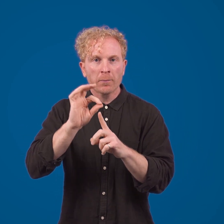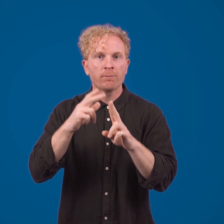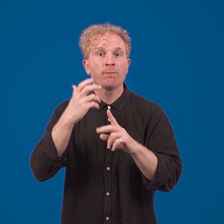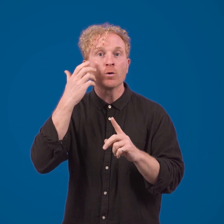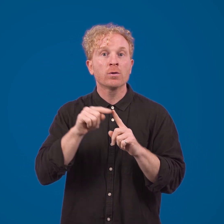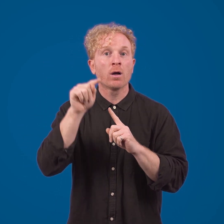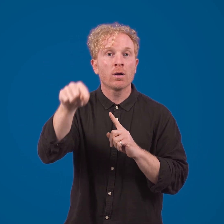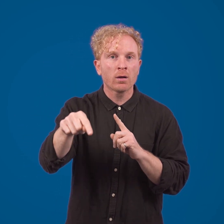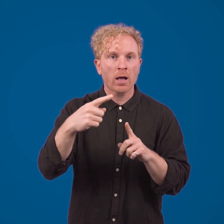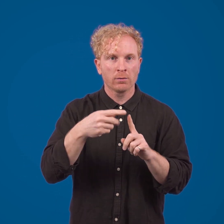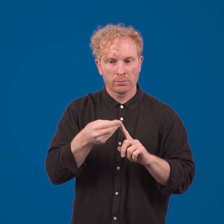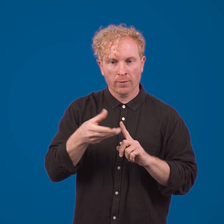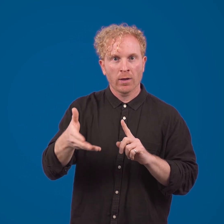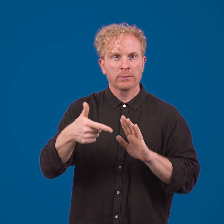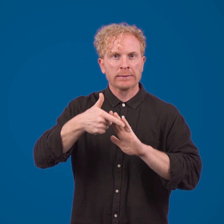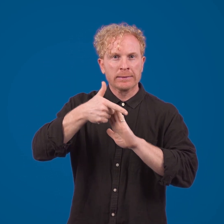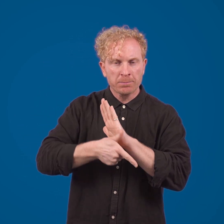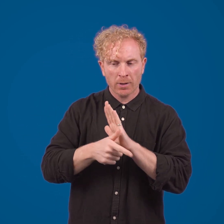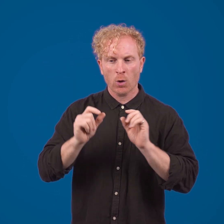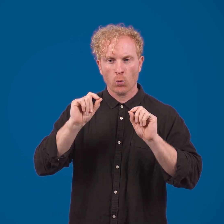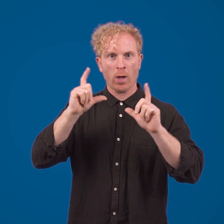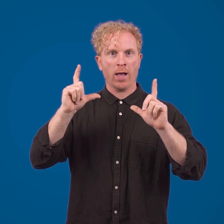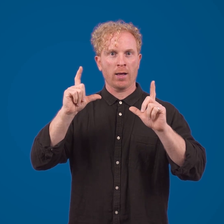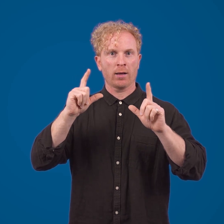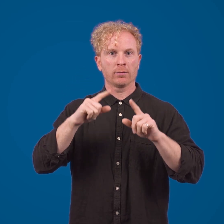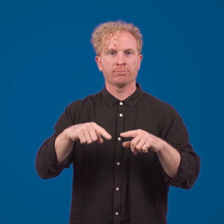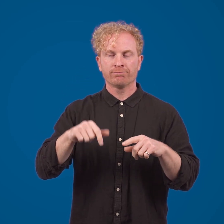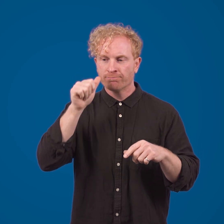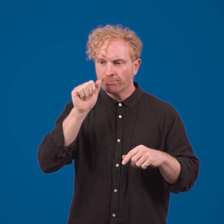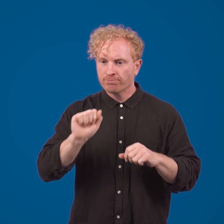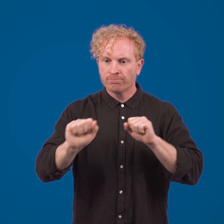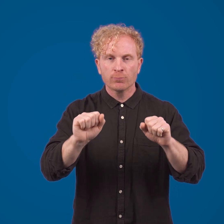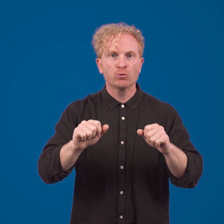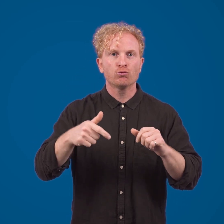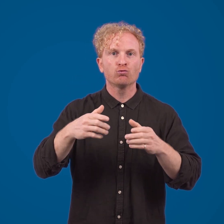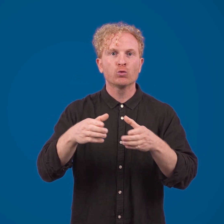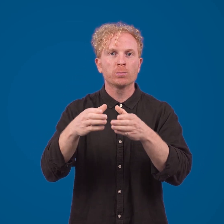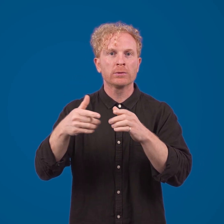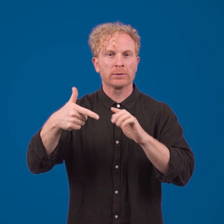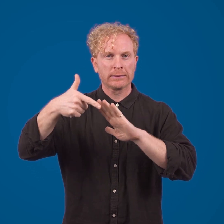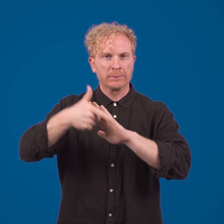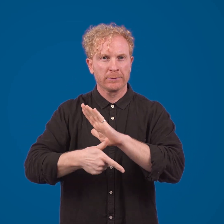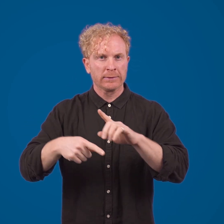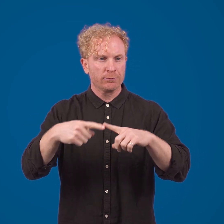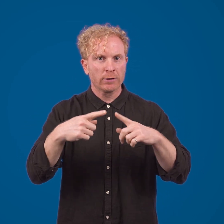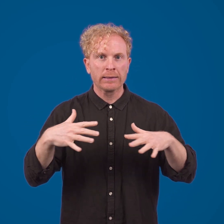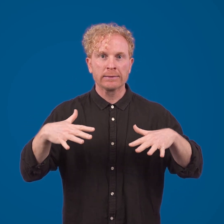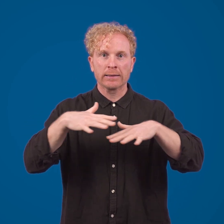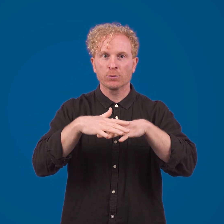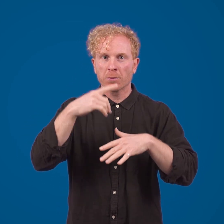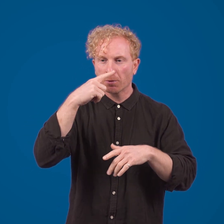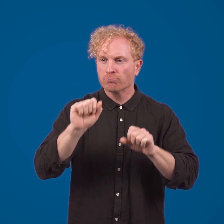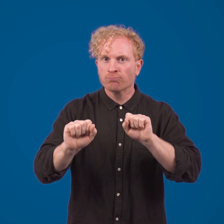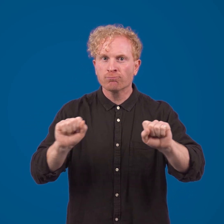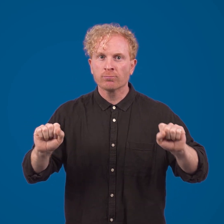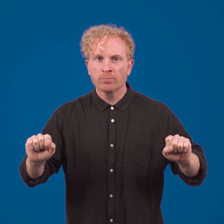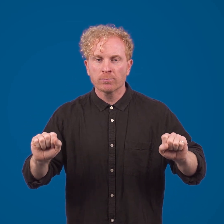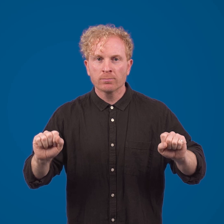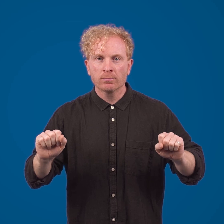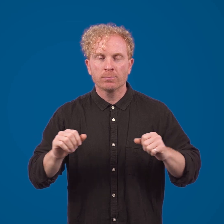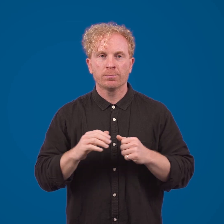and deliver deeper awareness into intersectionality for different groups of people.